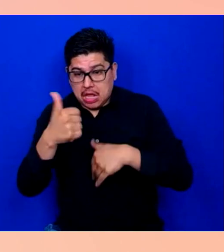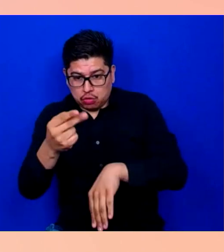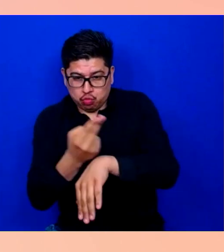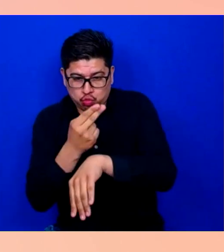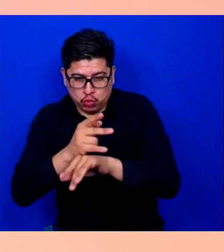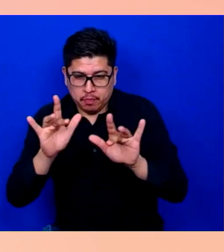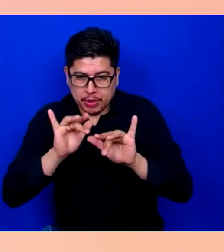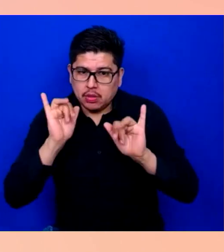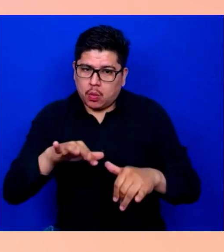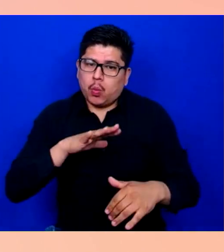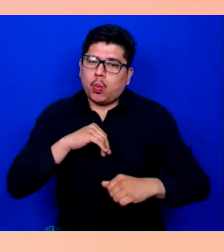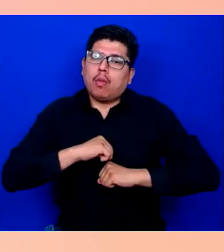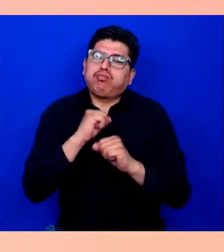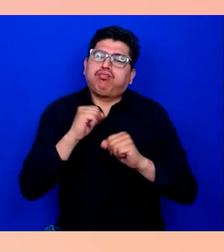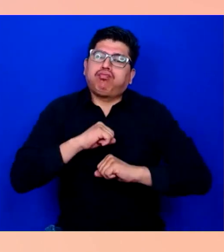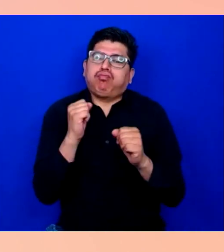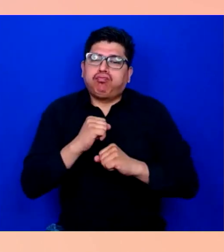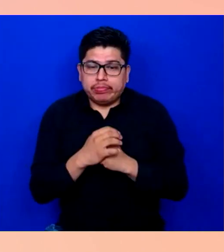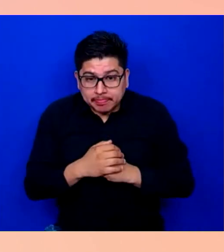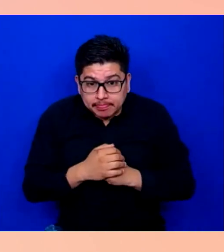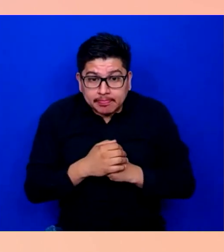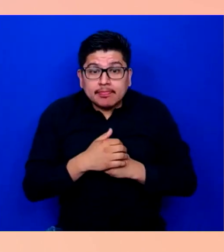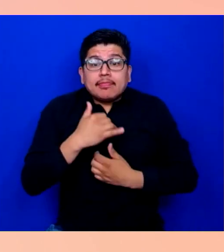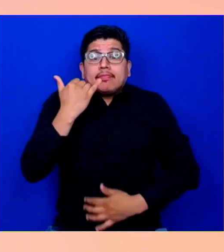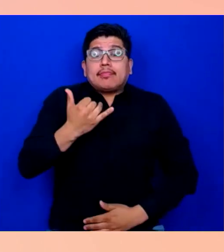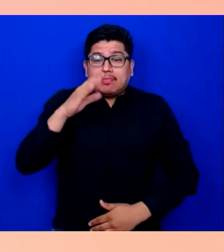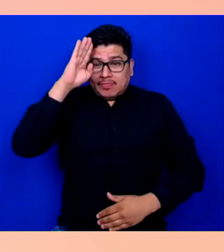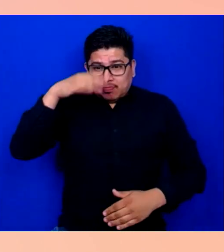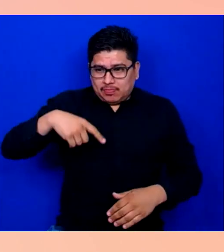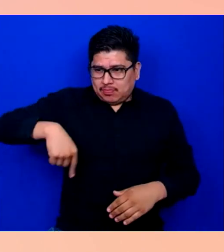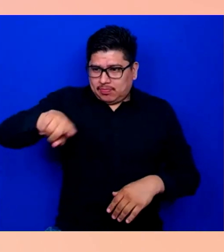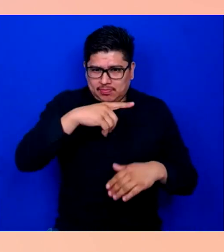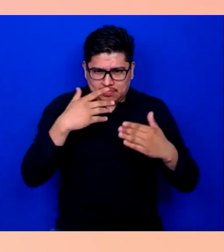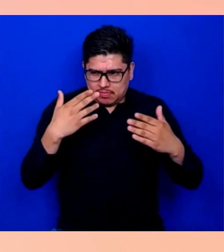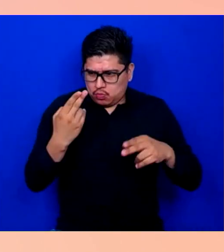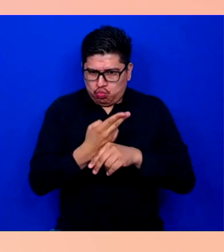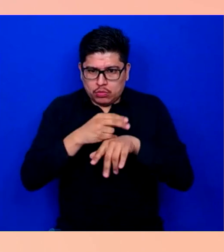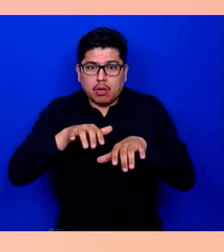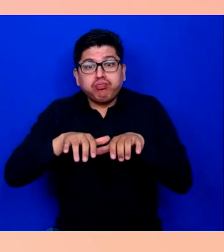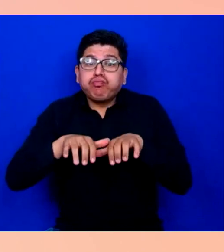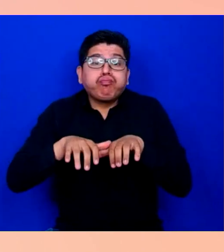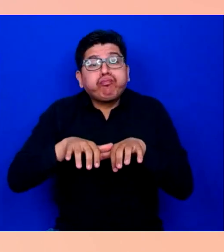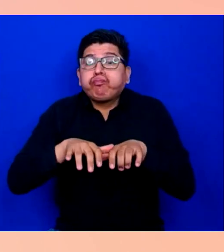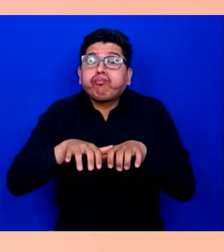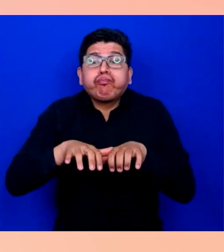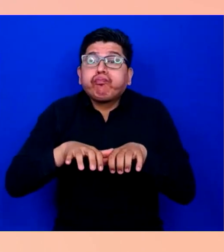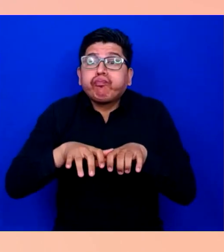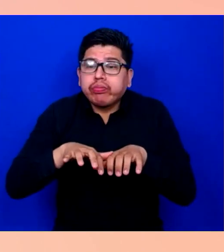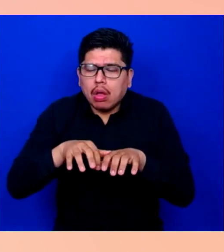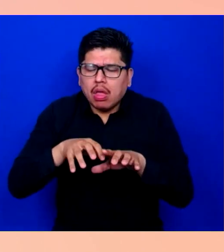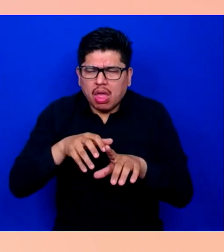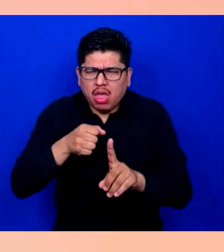so many keys our bodies can type before it can't, so why waste it on the busy work?